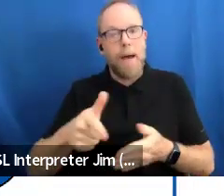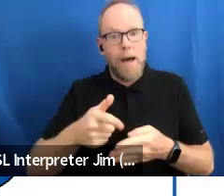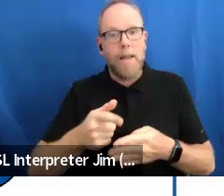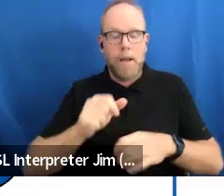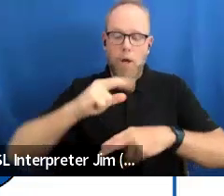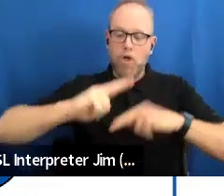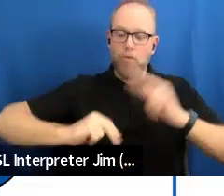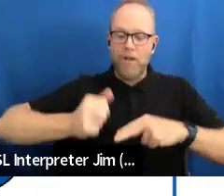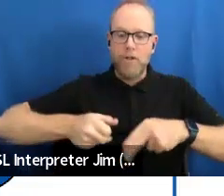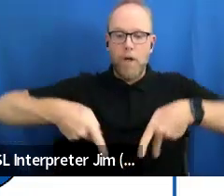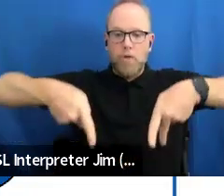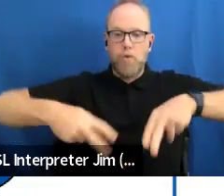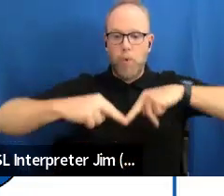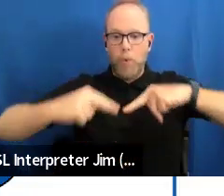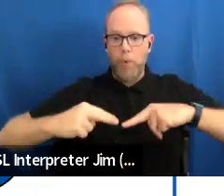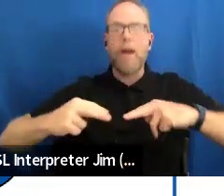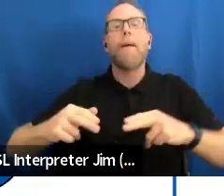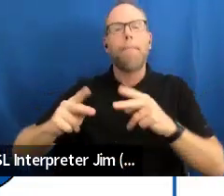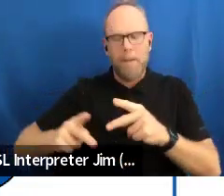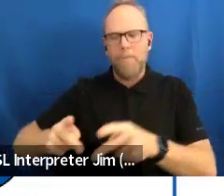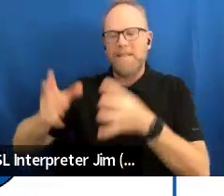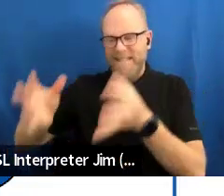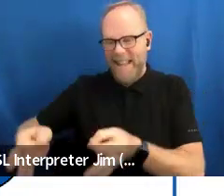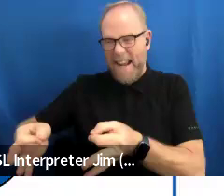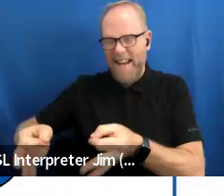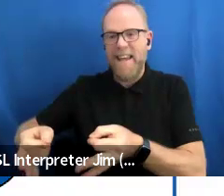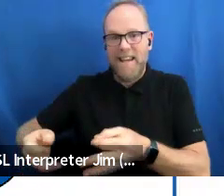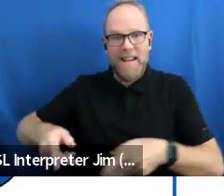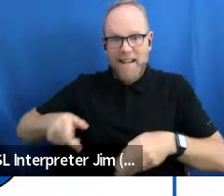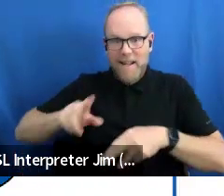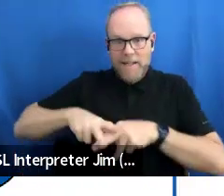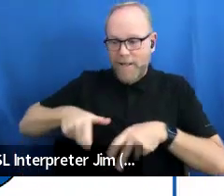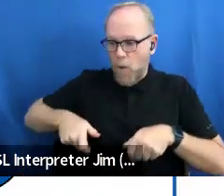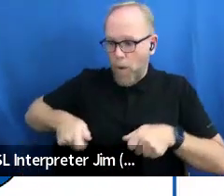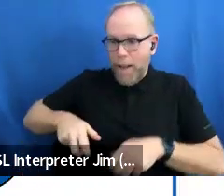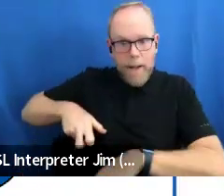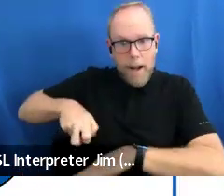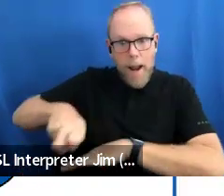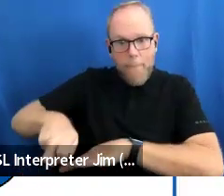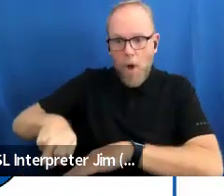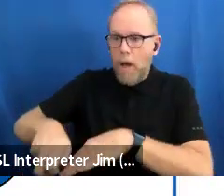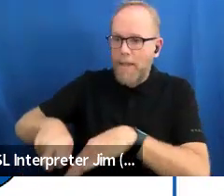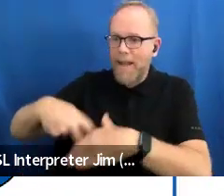over on to the street in front of the bus. And these protesters were ADAPT protesters.